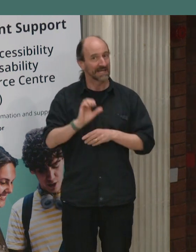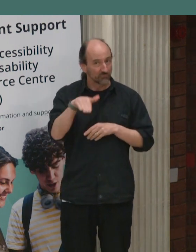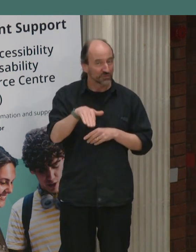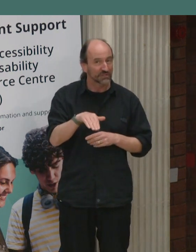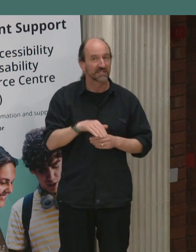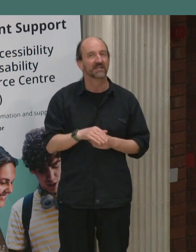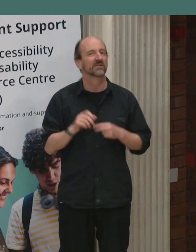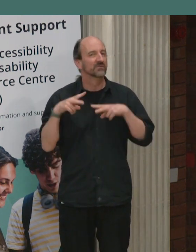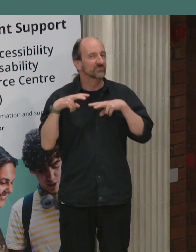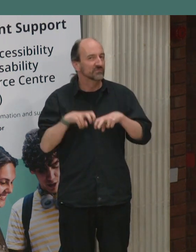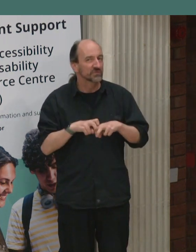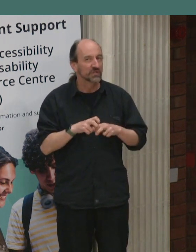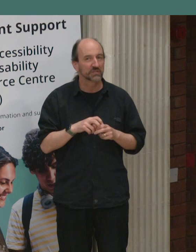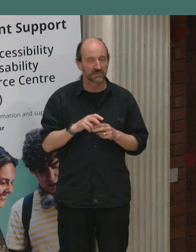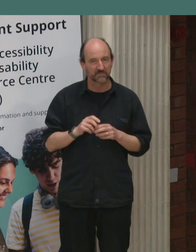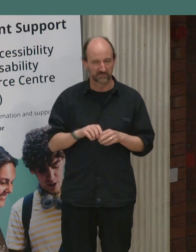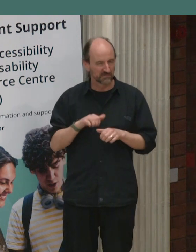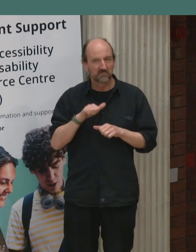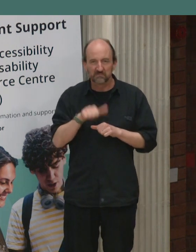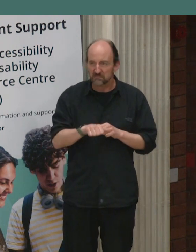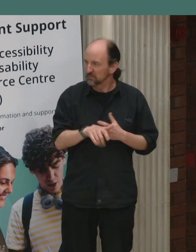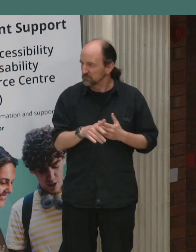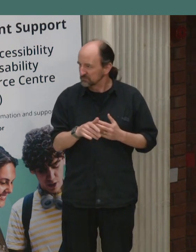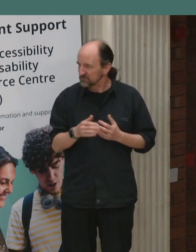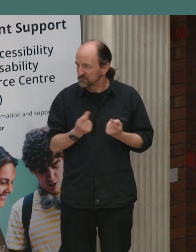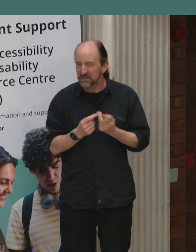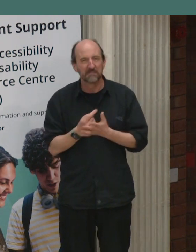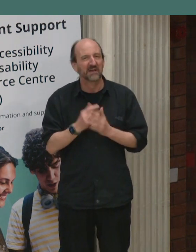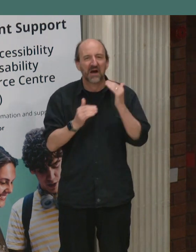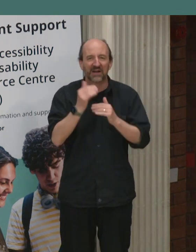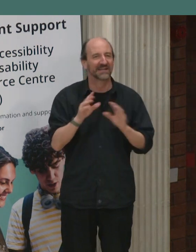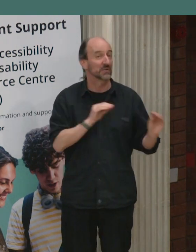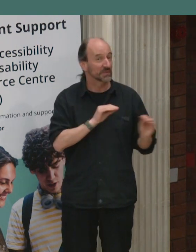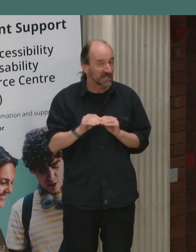post-qualitative glimmers in higher education and draws on her embodied experiences as an academic.